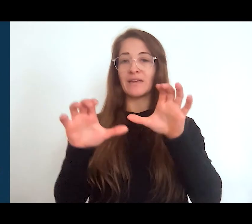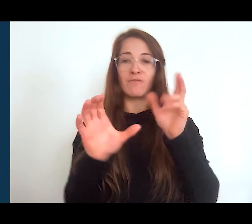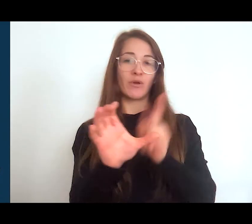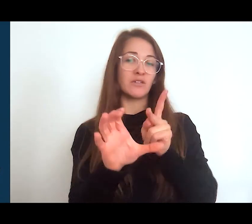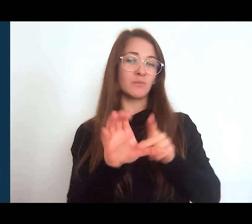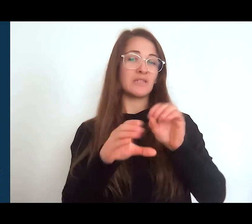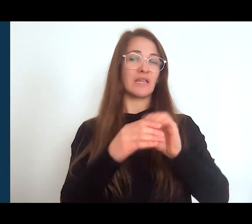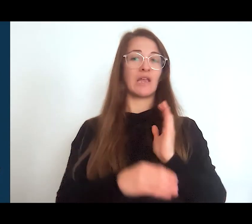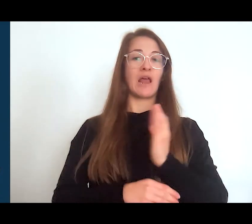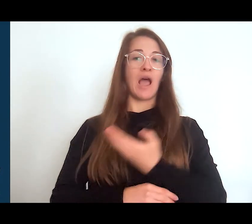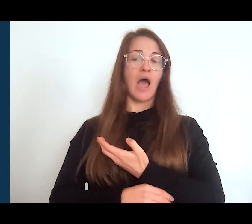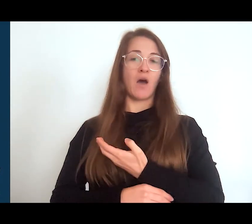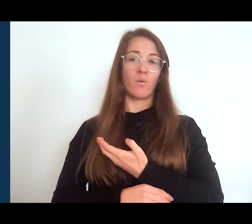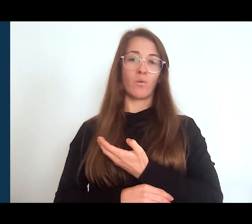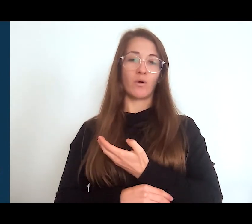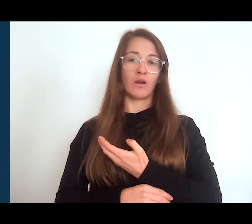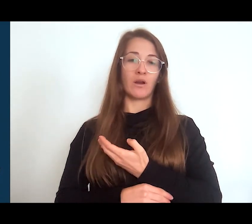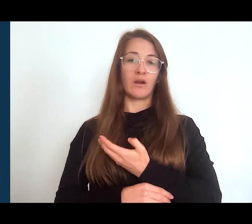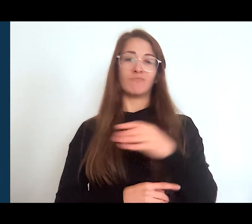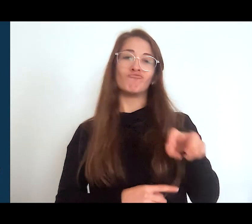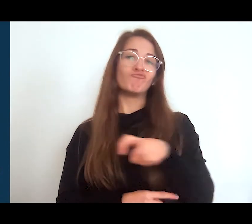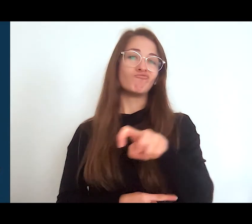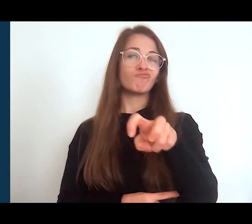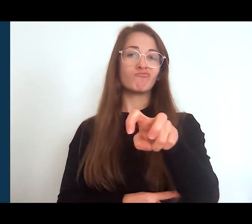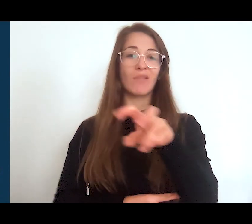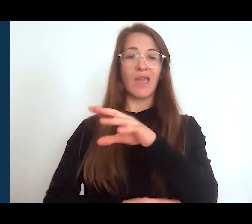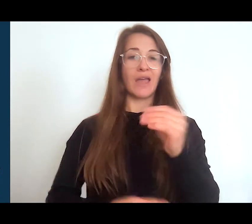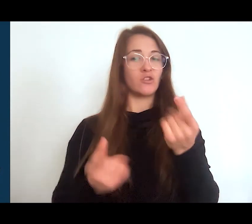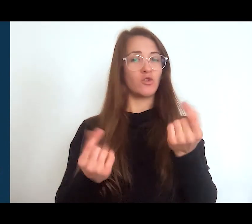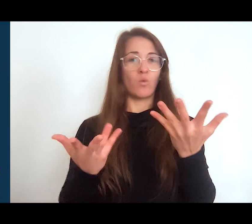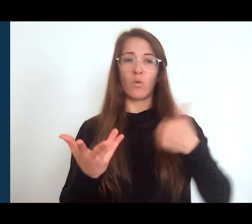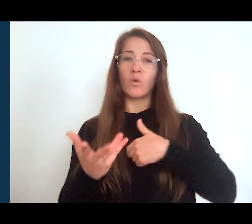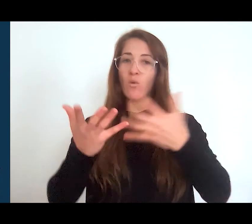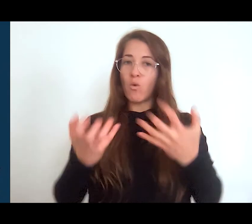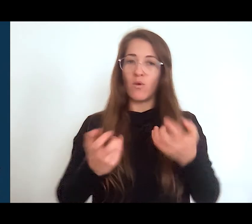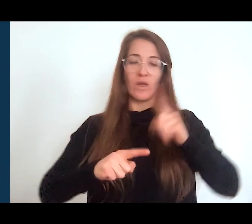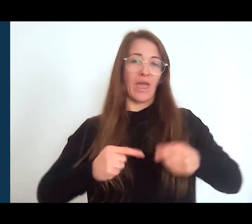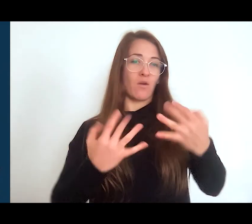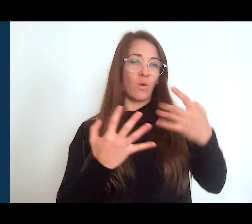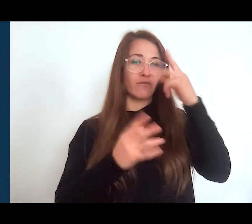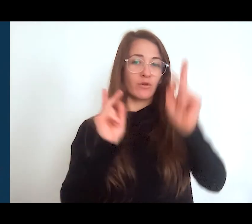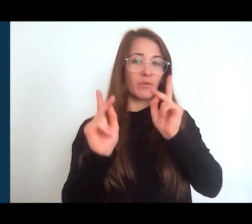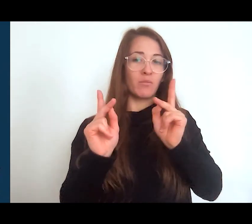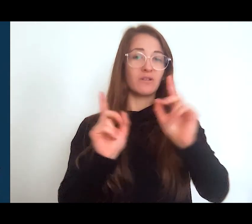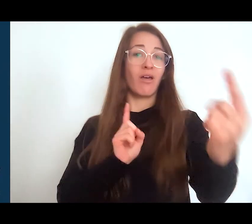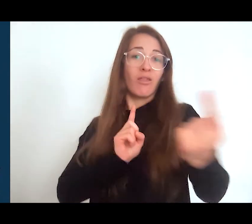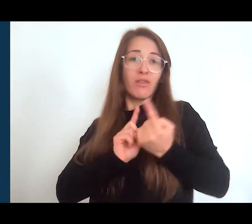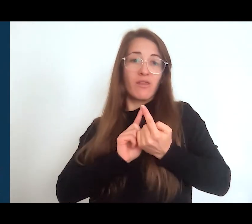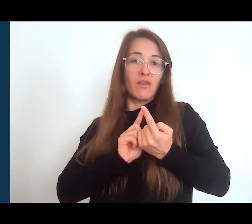WE NEED TO BE ACTIVE PARTICIPANTS IN OUR JOURNEY.